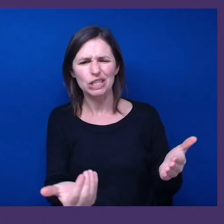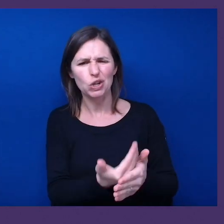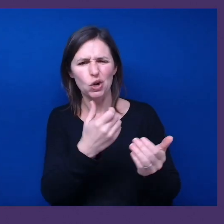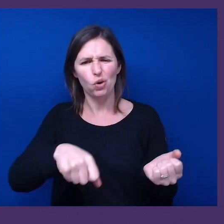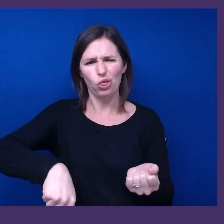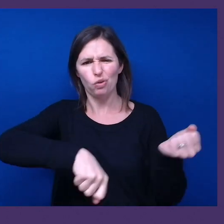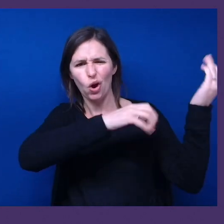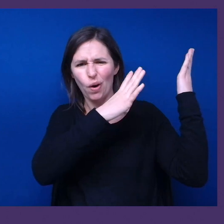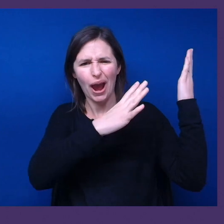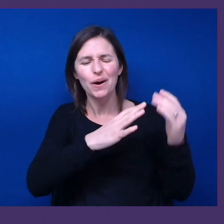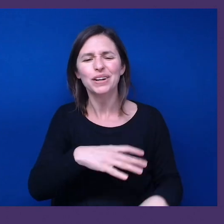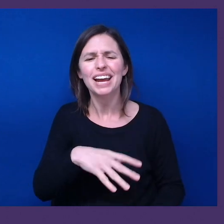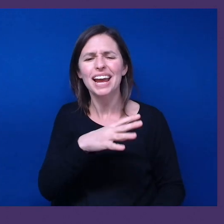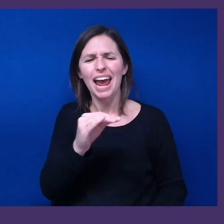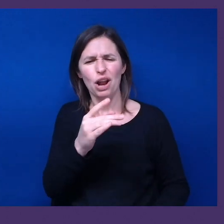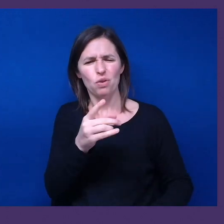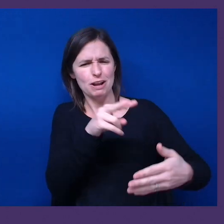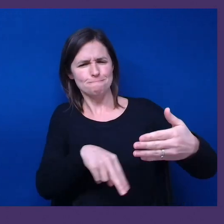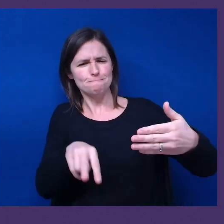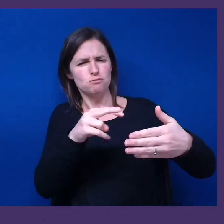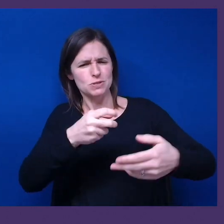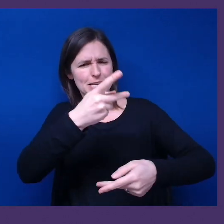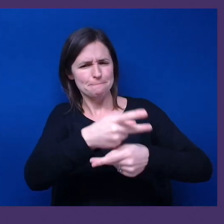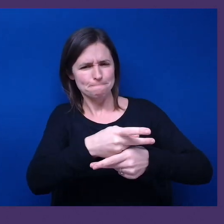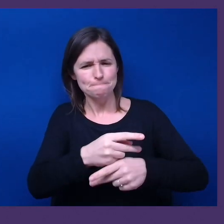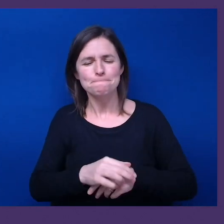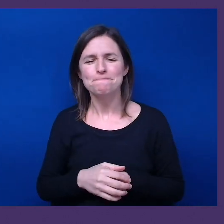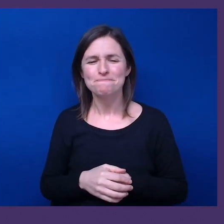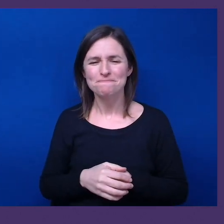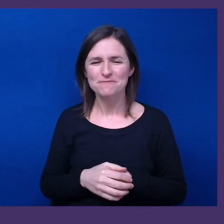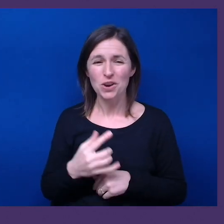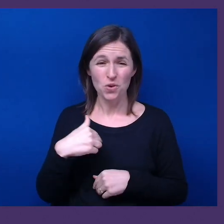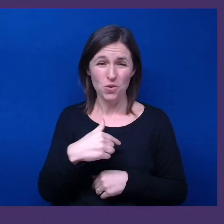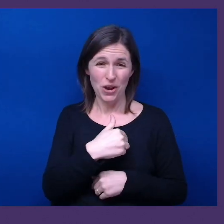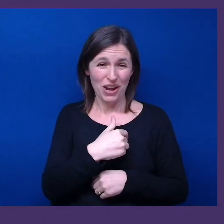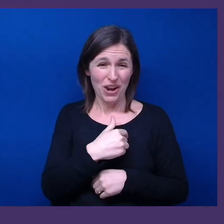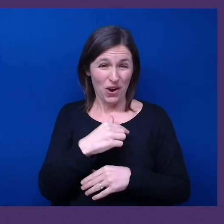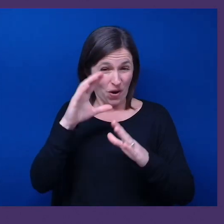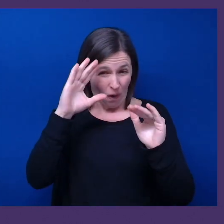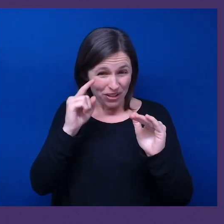We hope that you are excited to either get started in building technology or upskilling